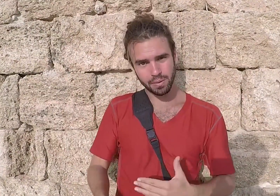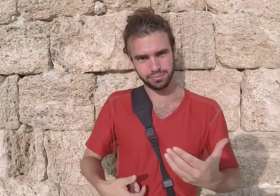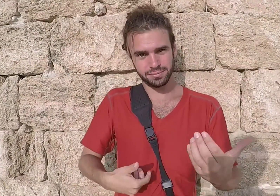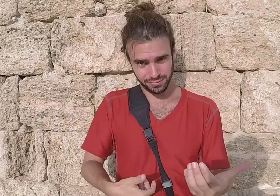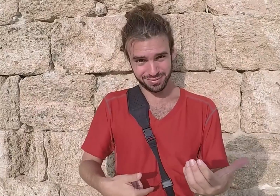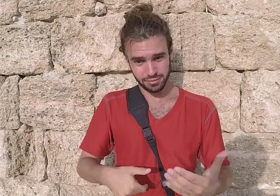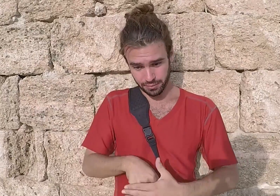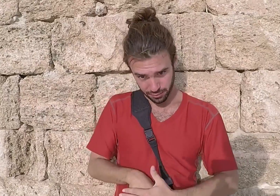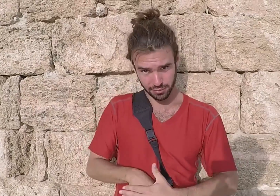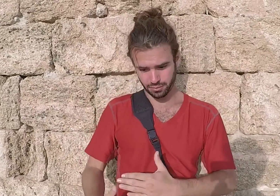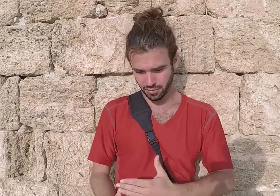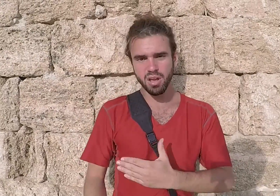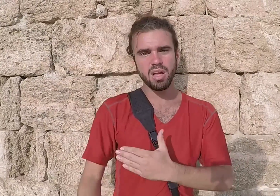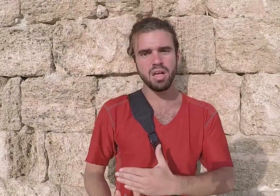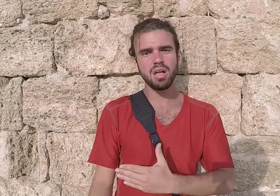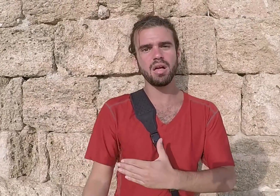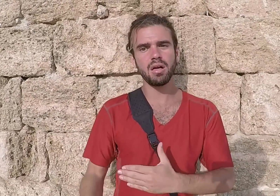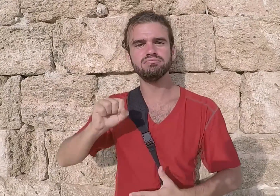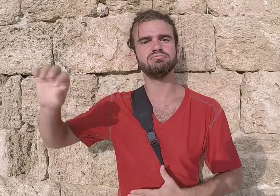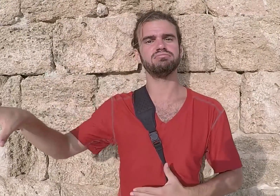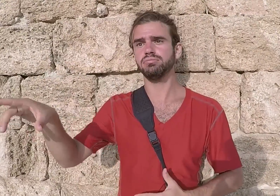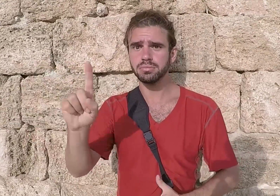You know when a female has a baby, whoever desires to abort baby.